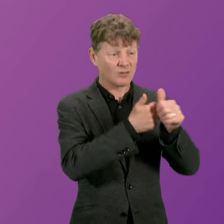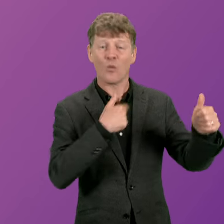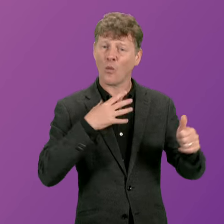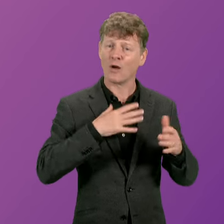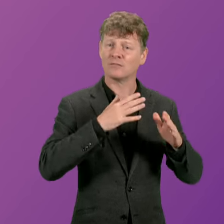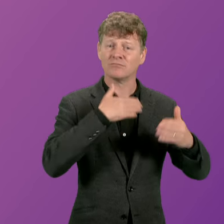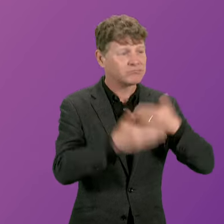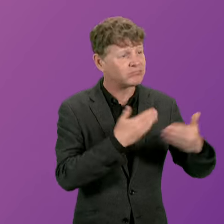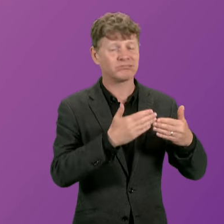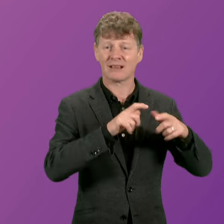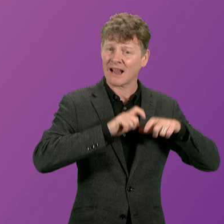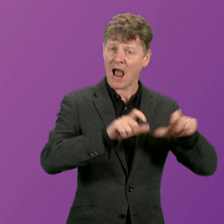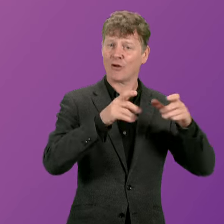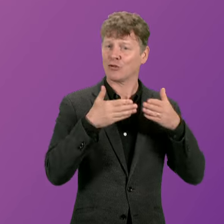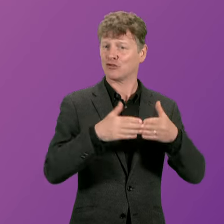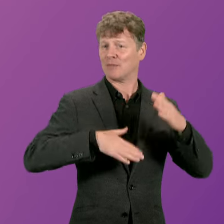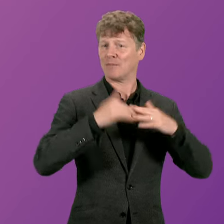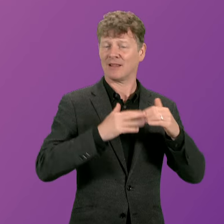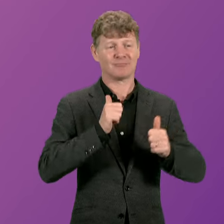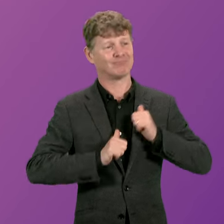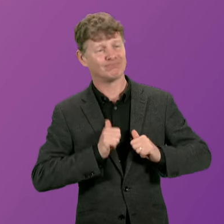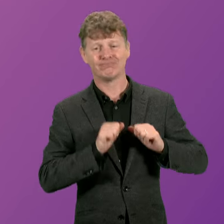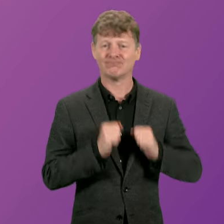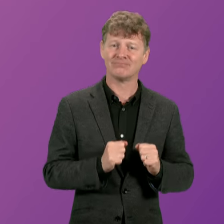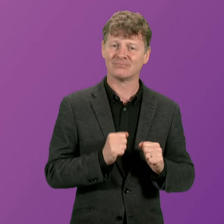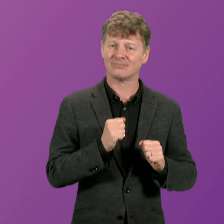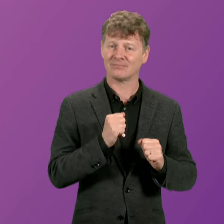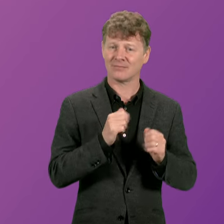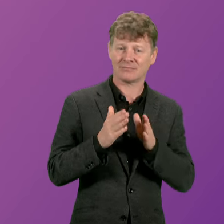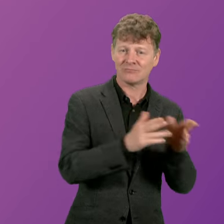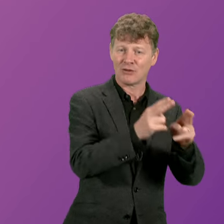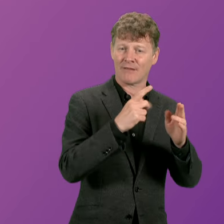shipbuilding traditions of the Clyde. The Deputy First Minister recently met unions and workers